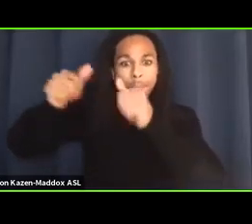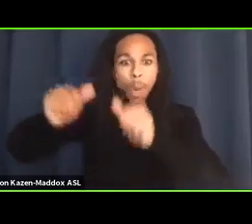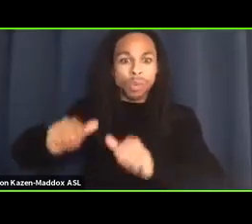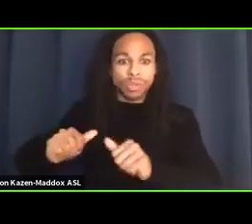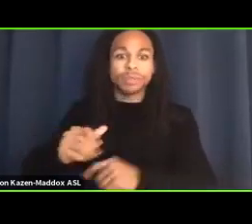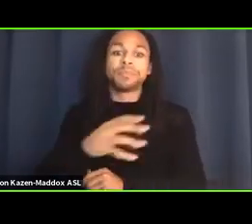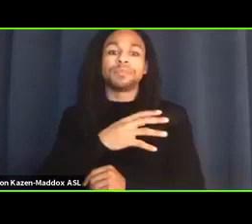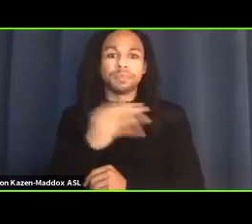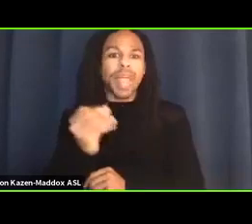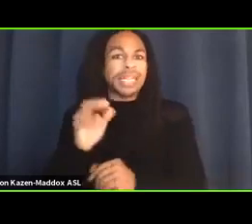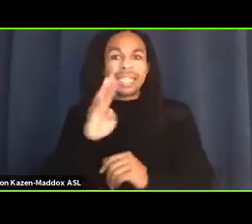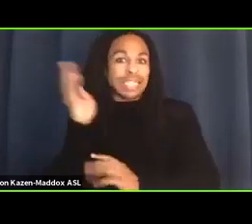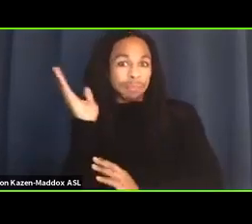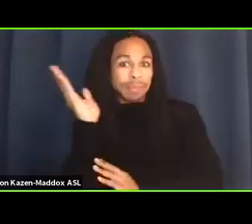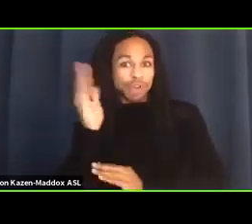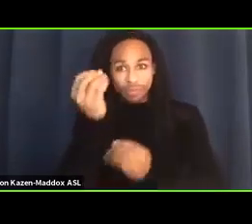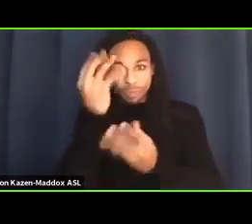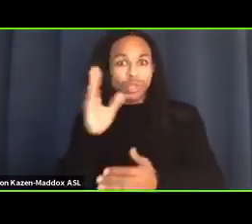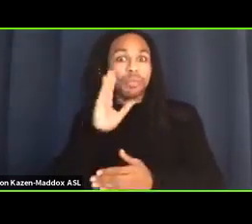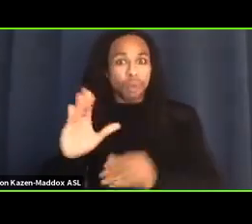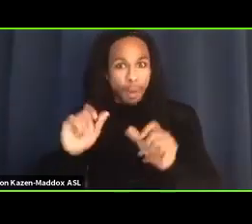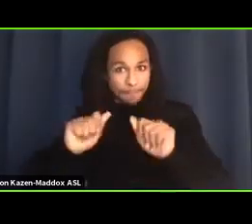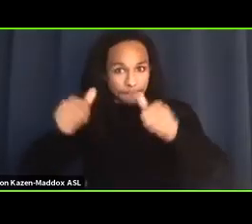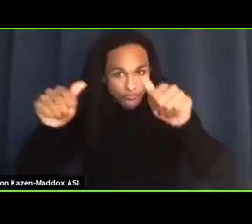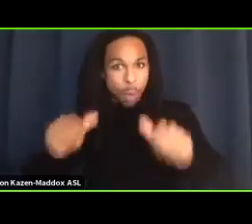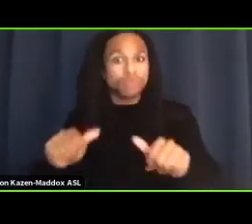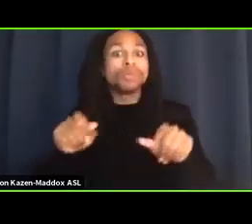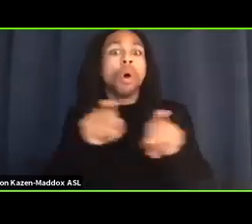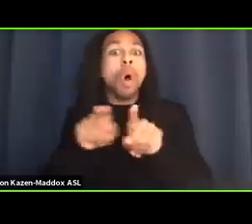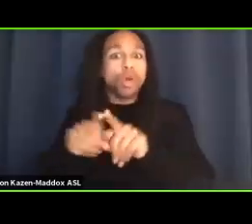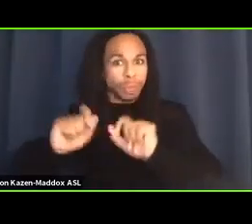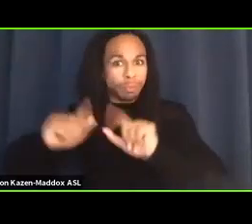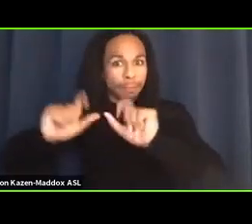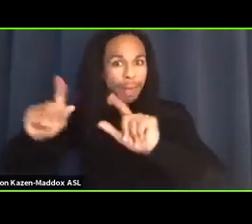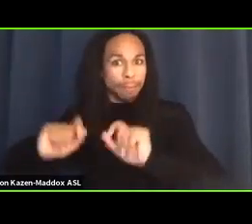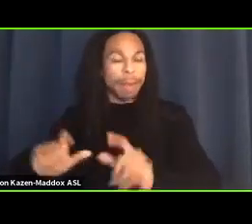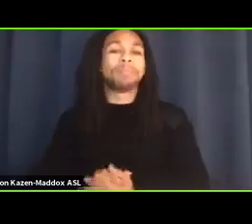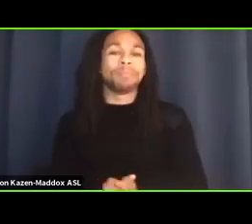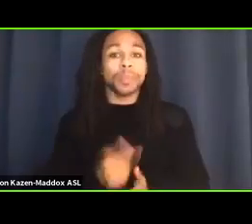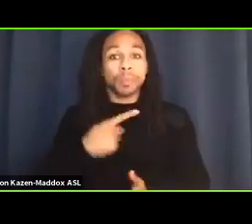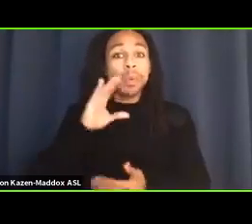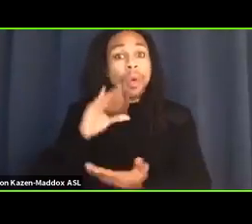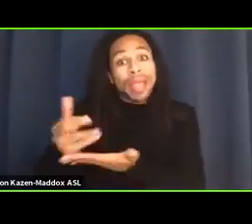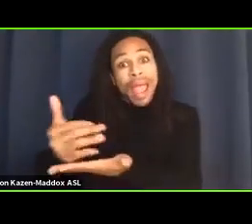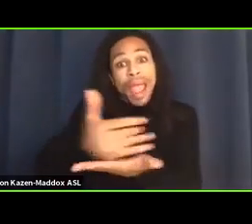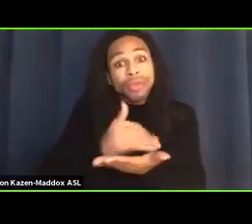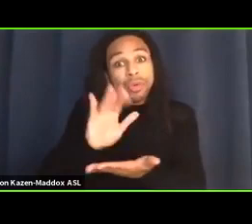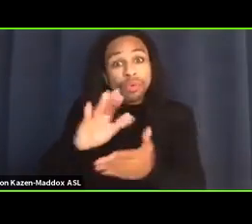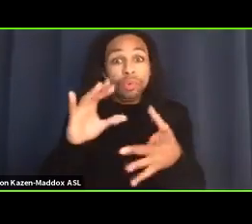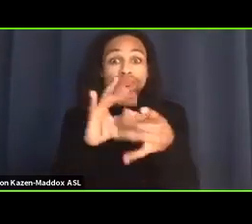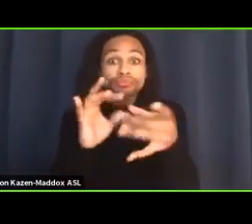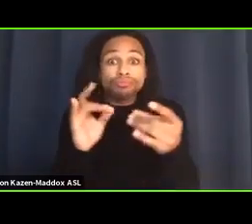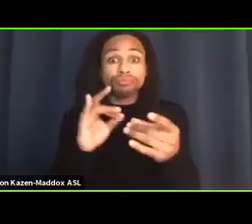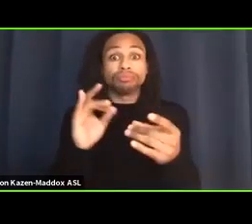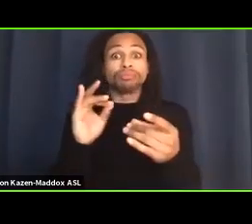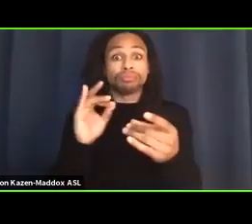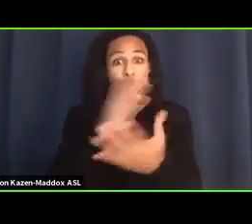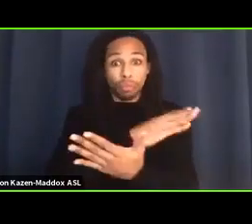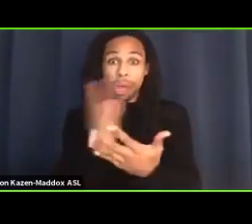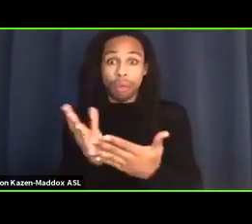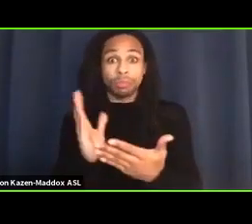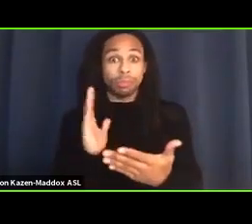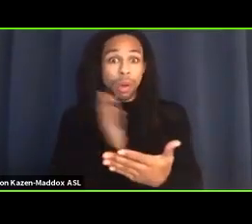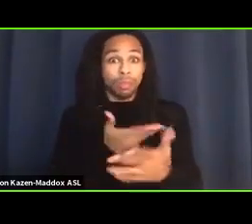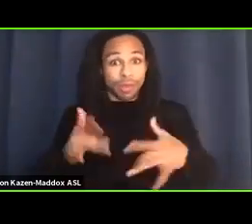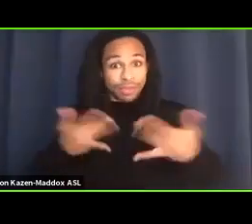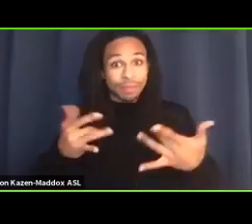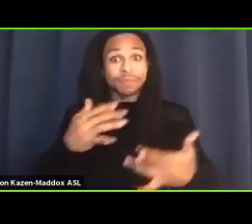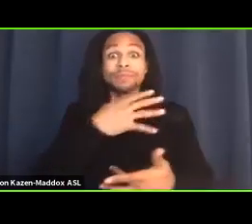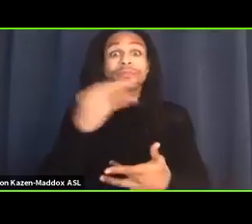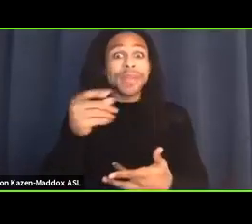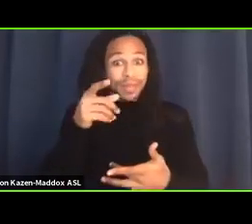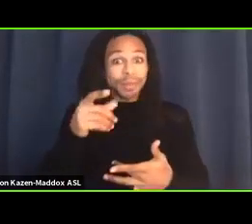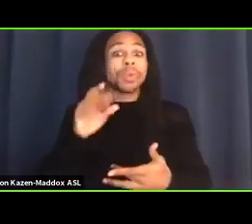as we manage this virtual landscape. Second, we have ASL interpretation from LC Interpreting